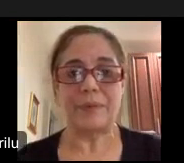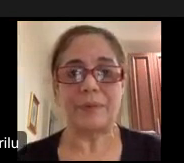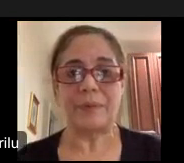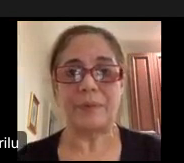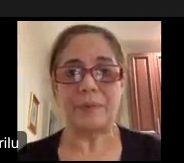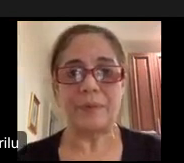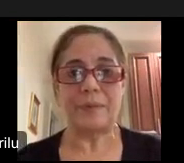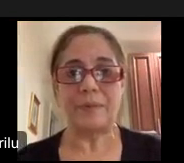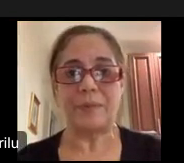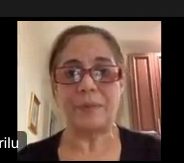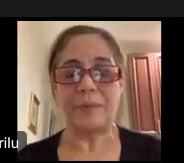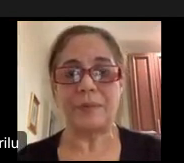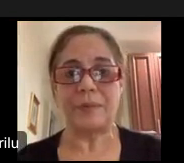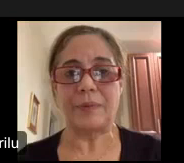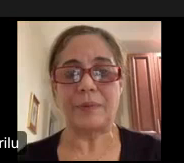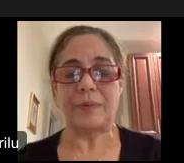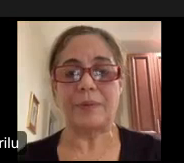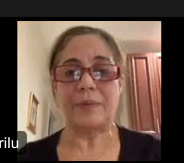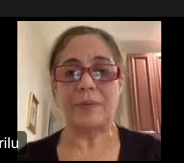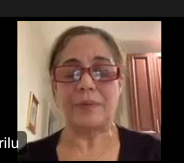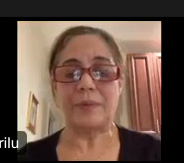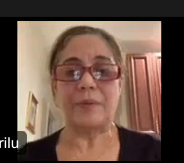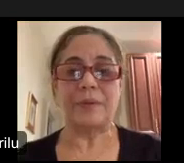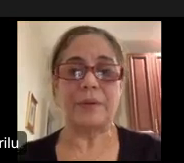No, no.